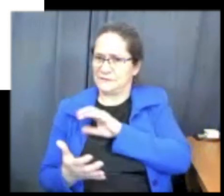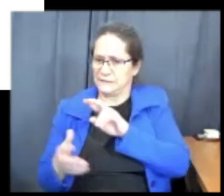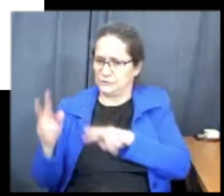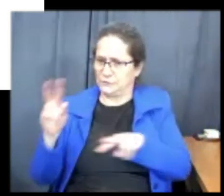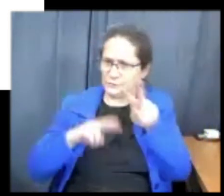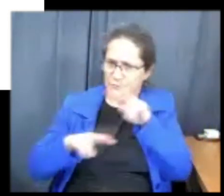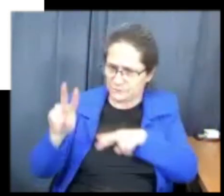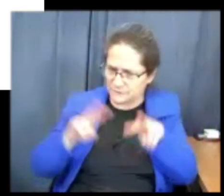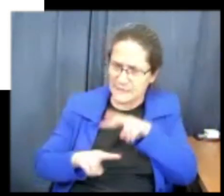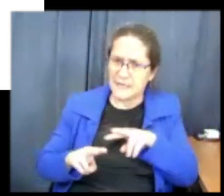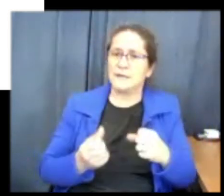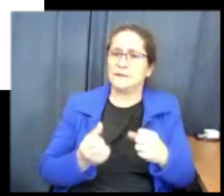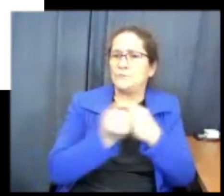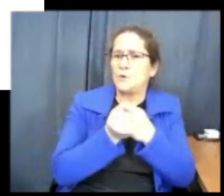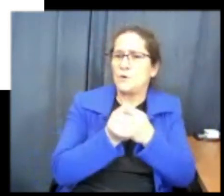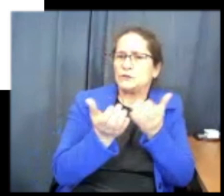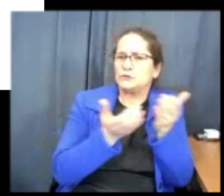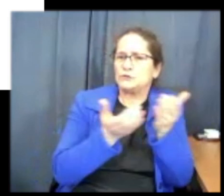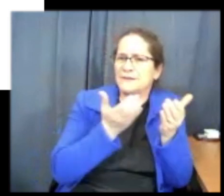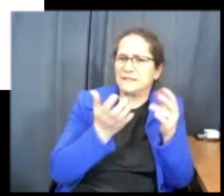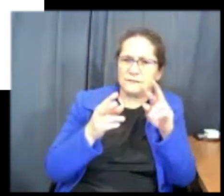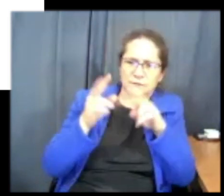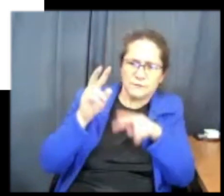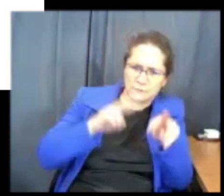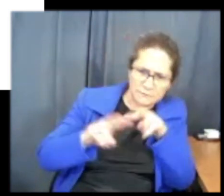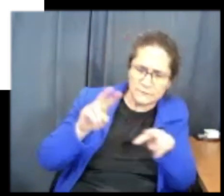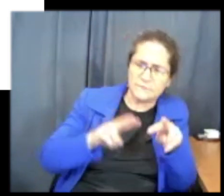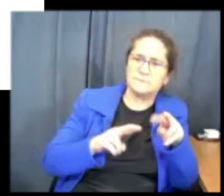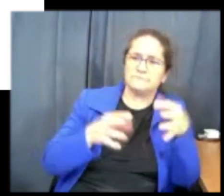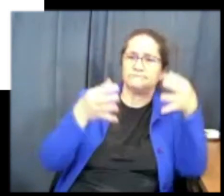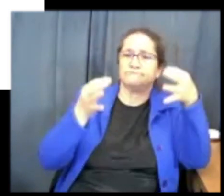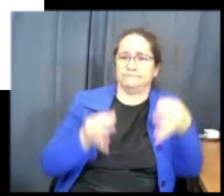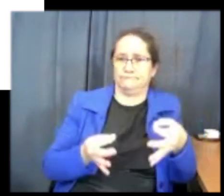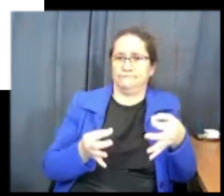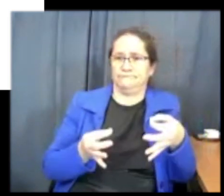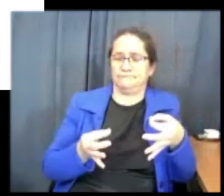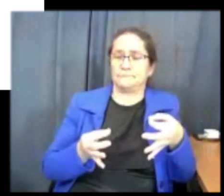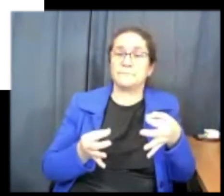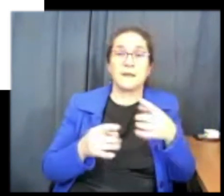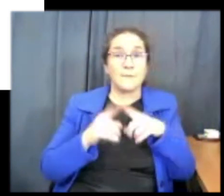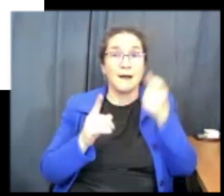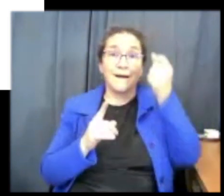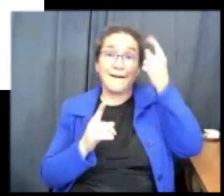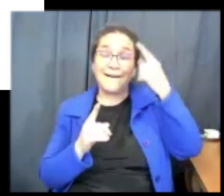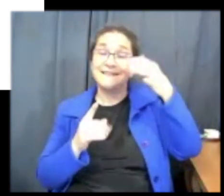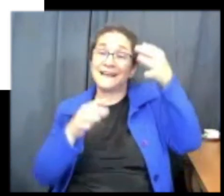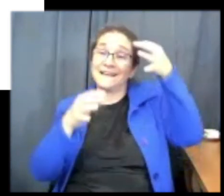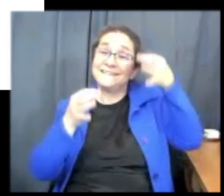take a look at as well to make those decisions. But all those decisions thinking about root cause